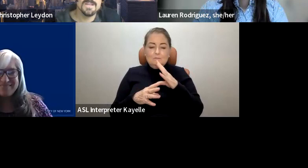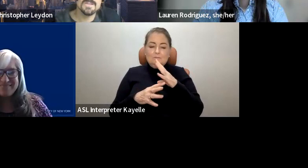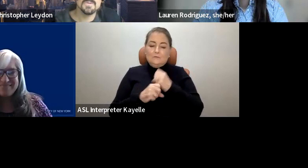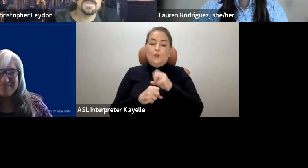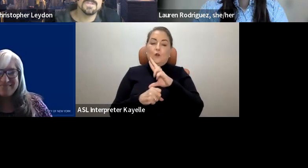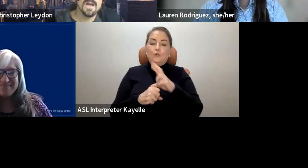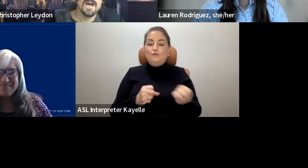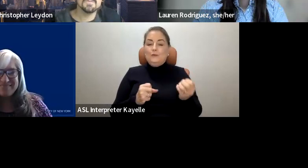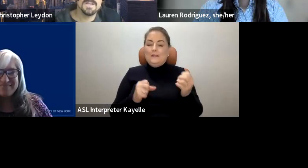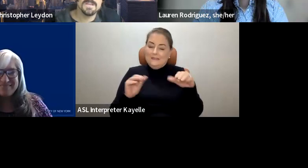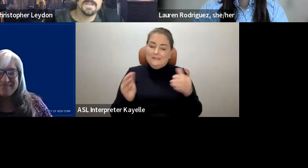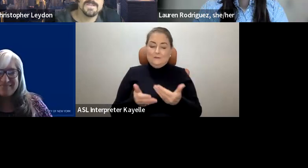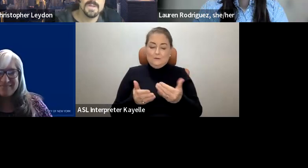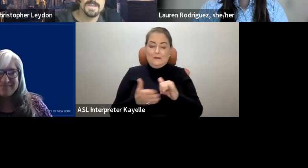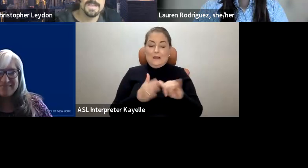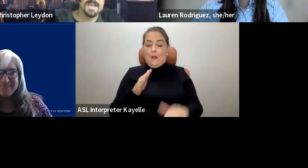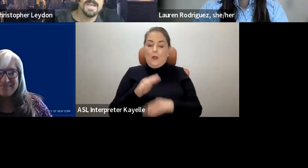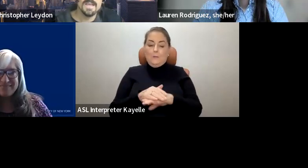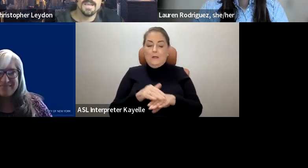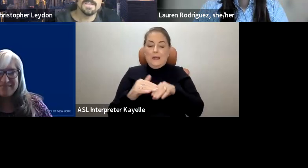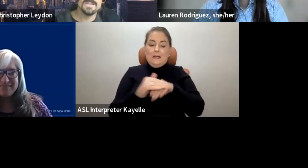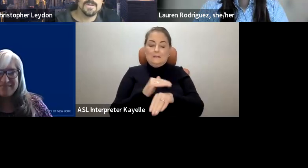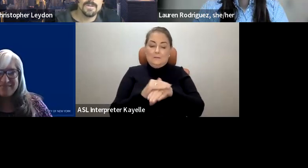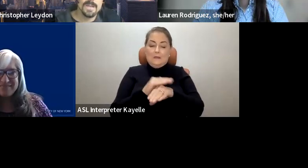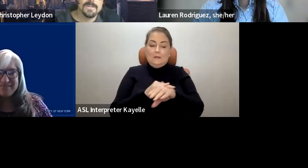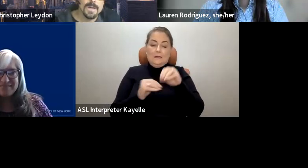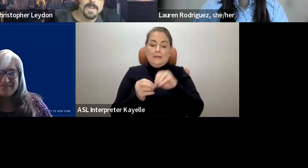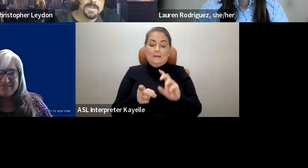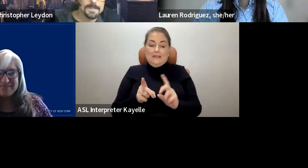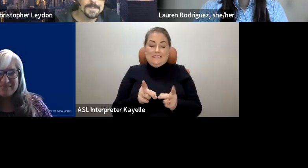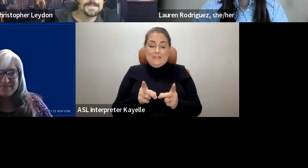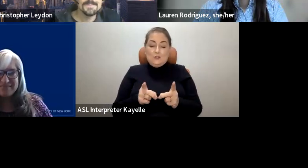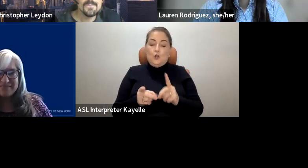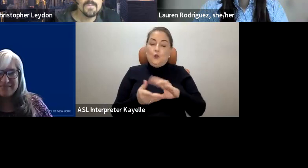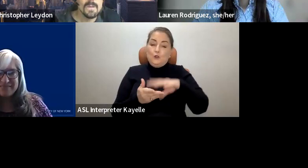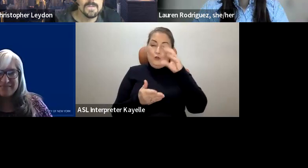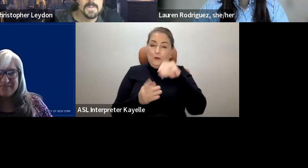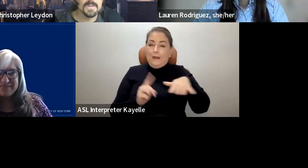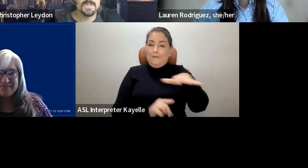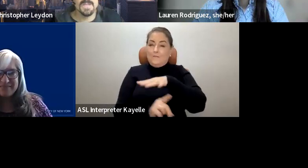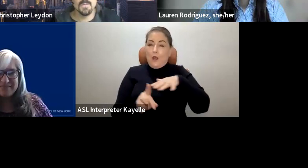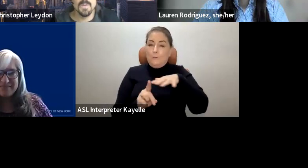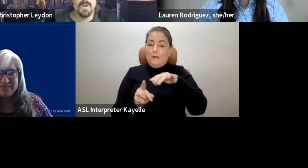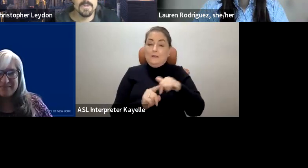session, which is Optimizing Accessibility in the Digital Learning Environment. The speakers today will be Mark